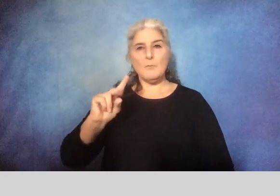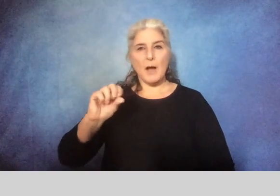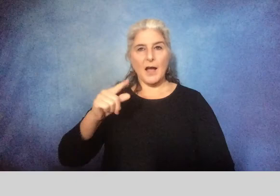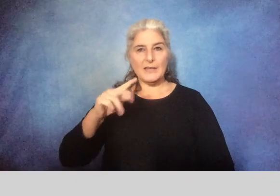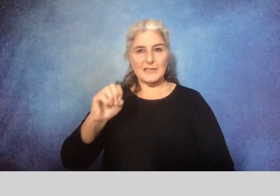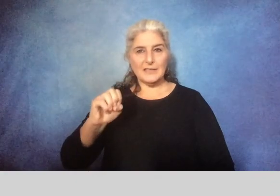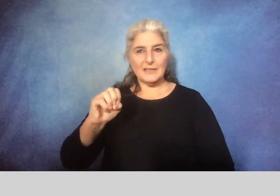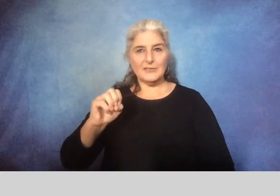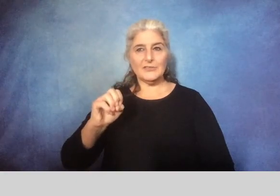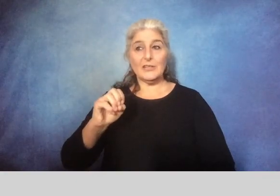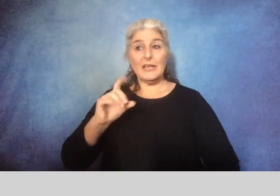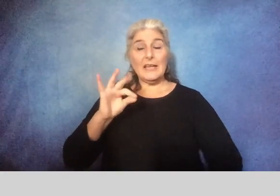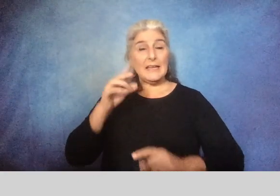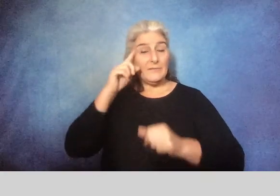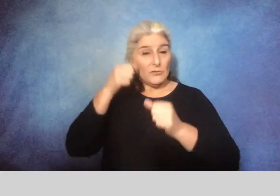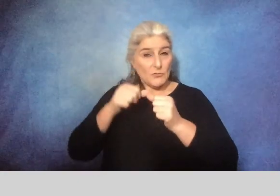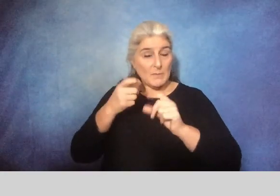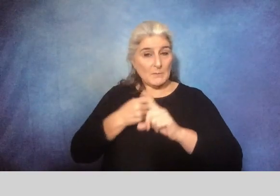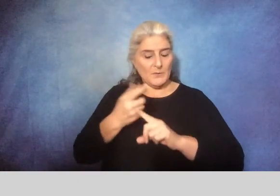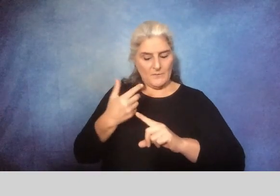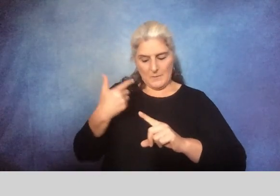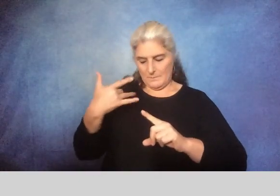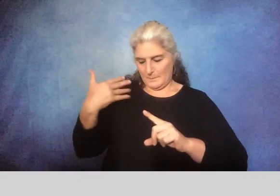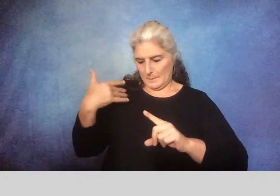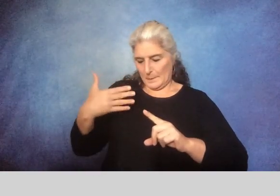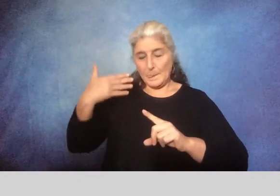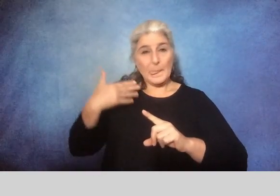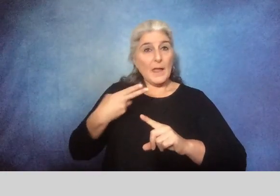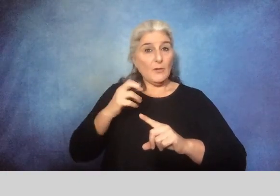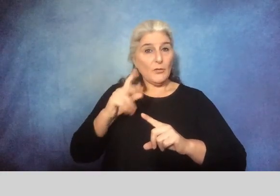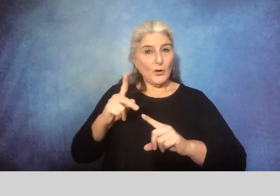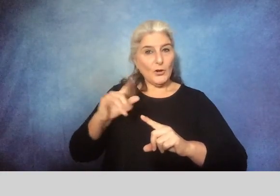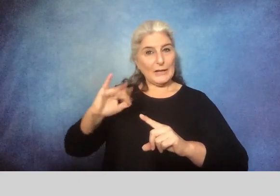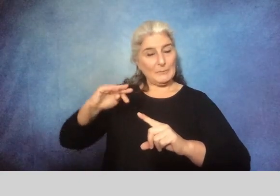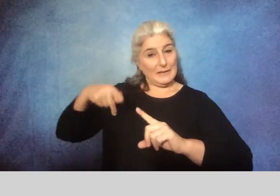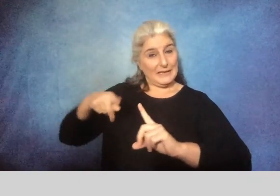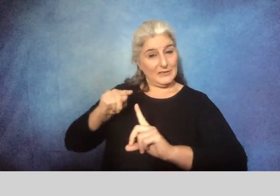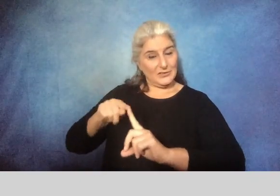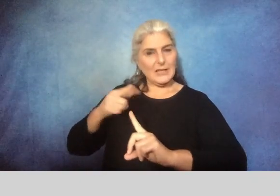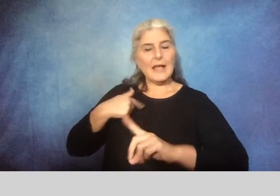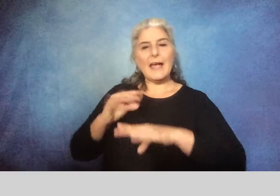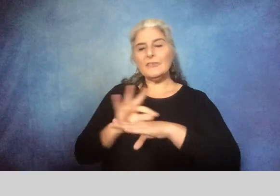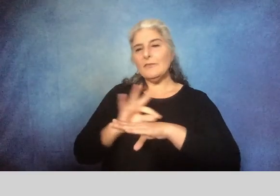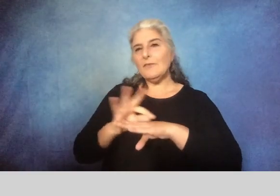If you, if you remember from the hook implementation, there was a function for colorizing.